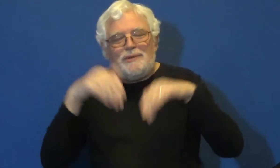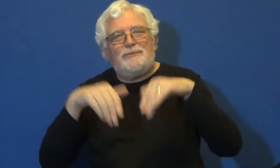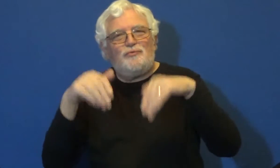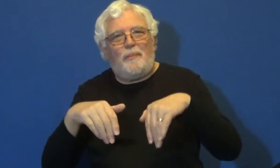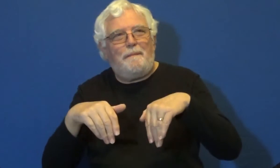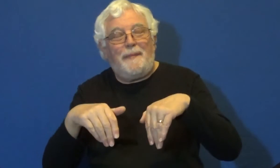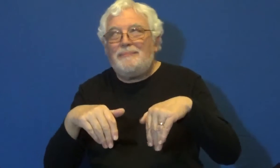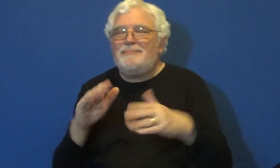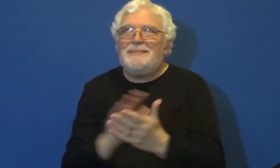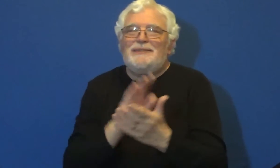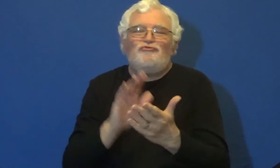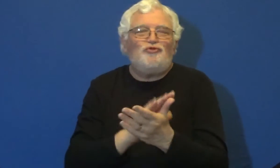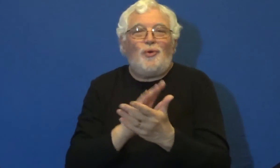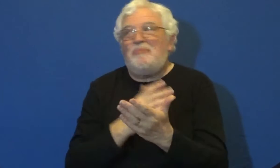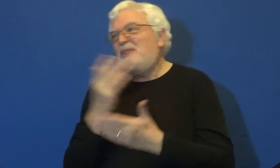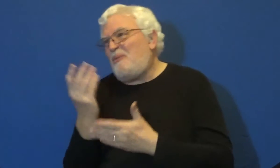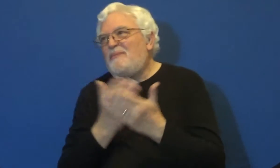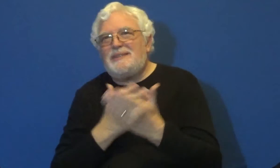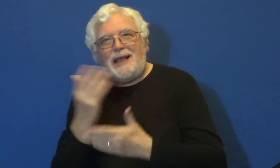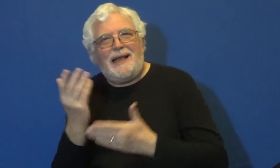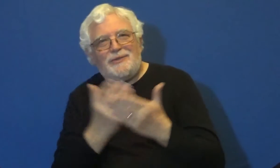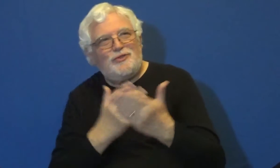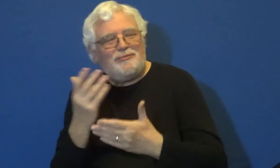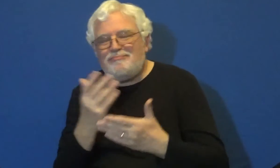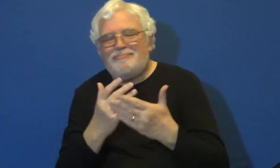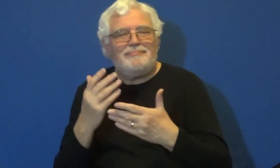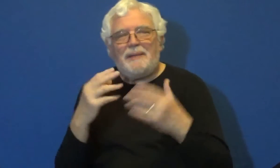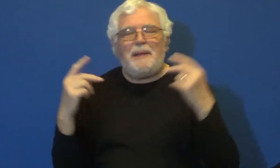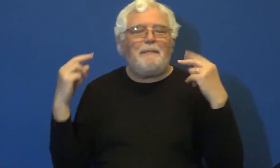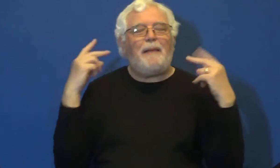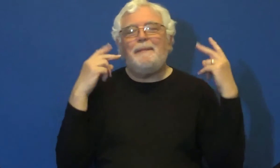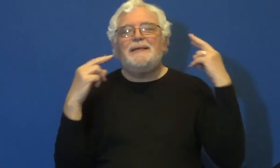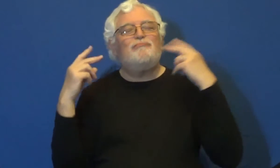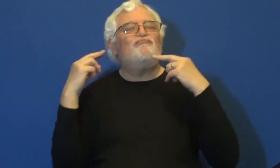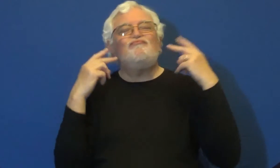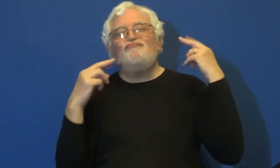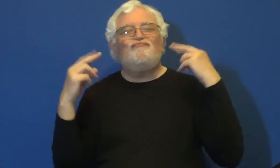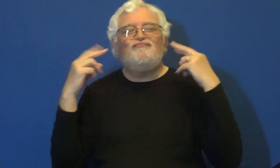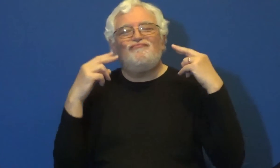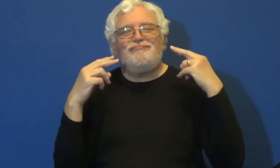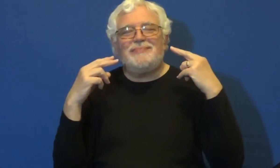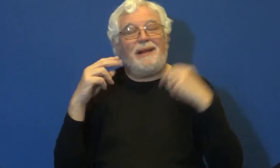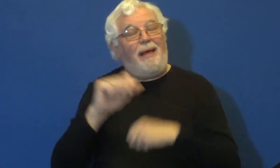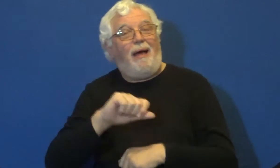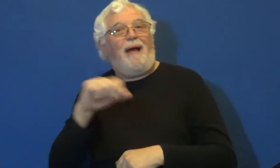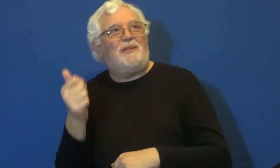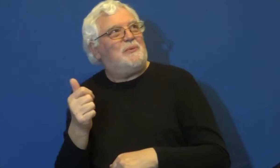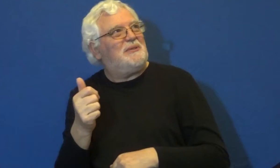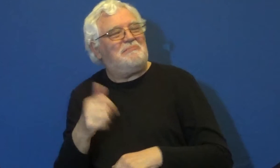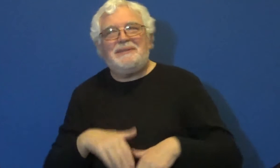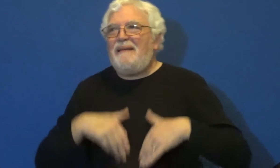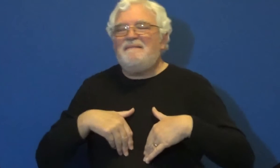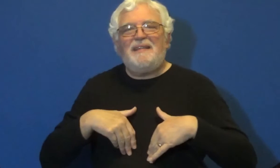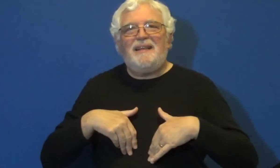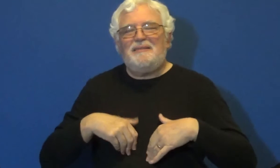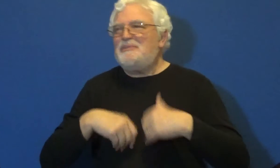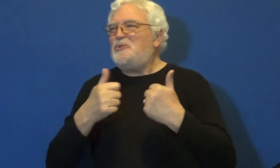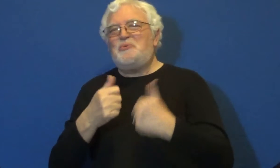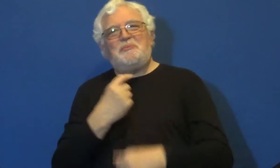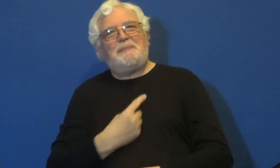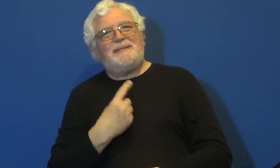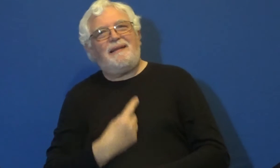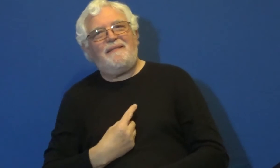enjoying a bit of conversation while being pampered and feeling good about myself afterwards.